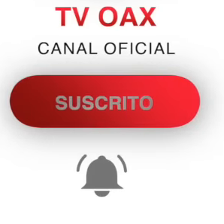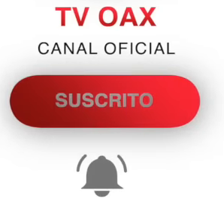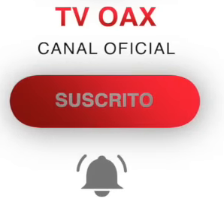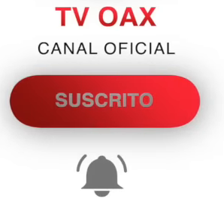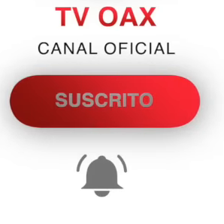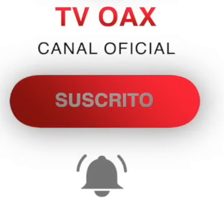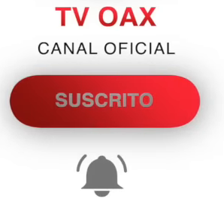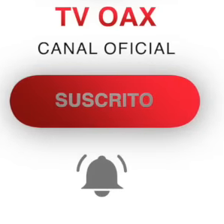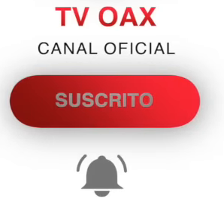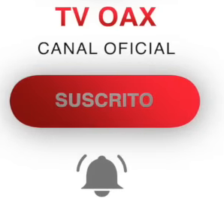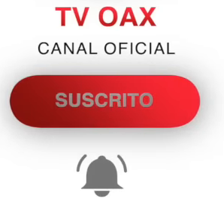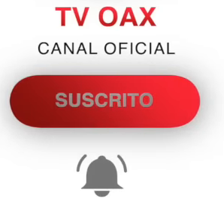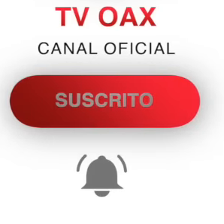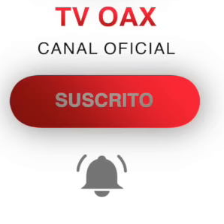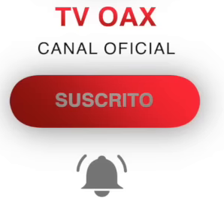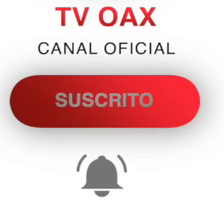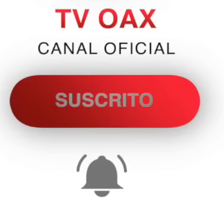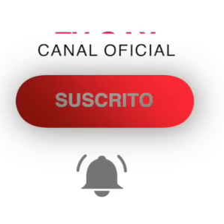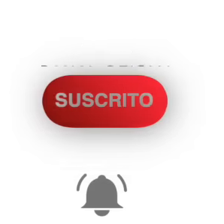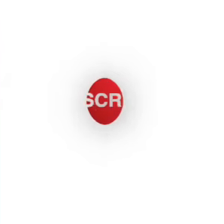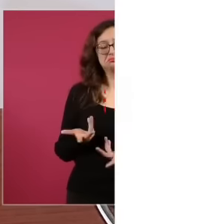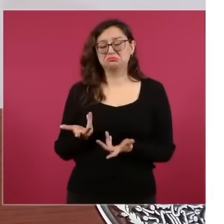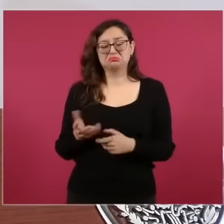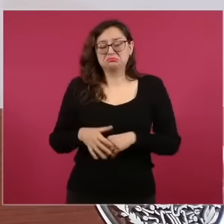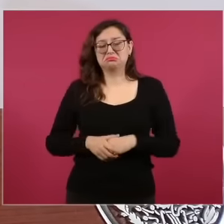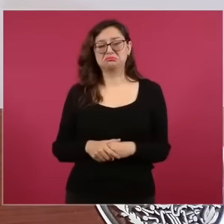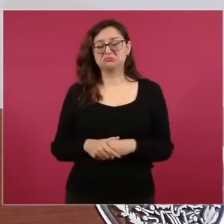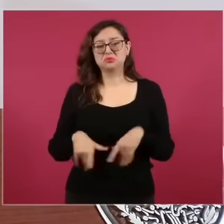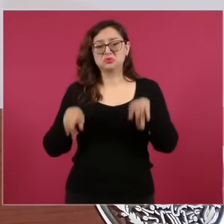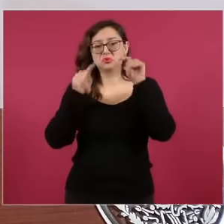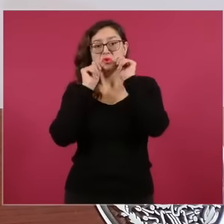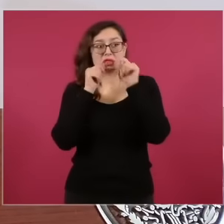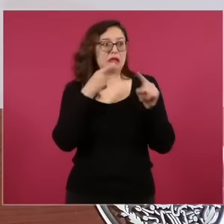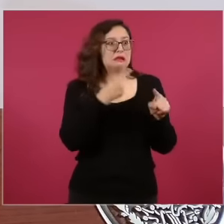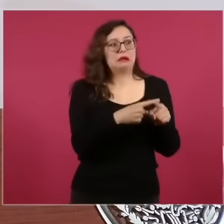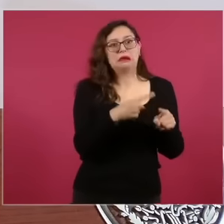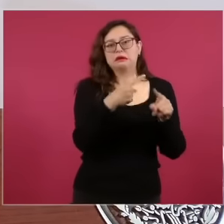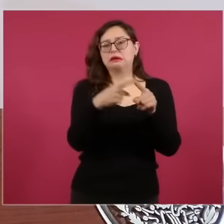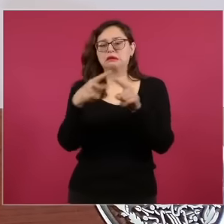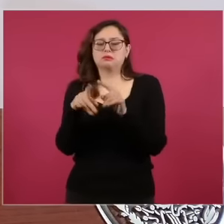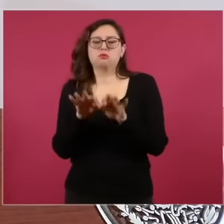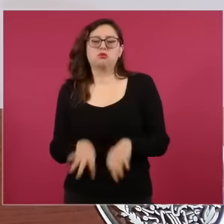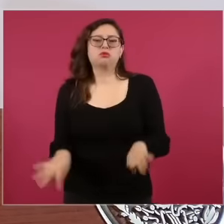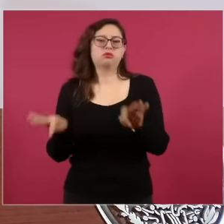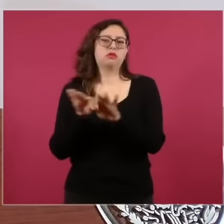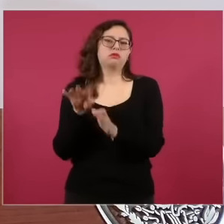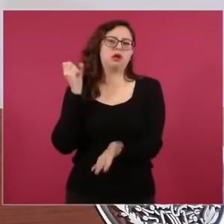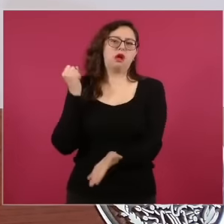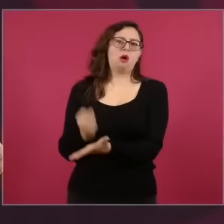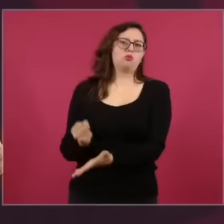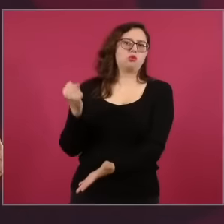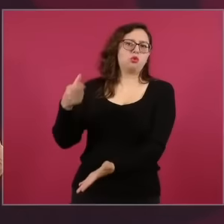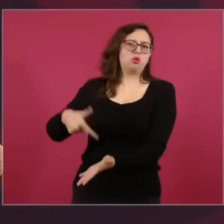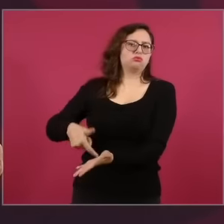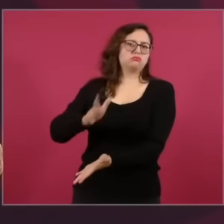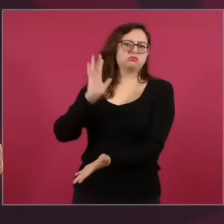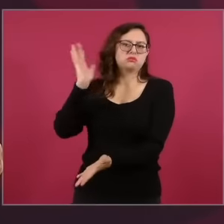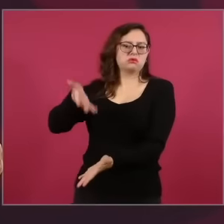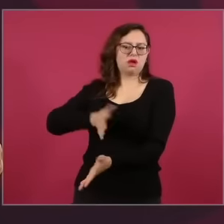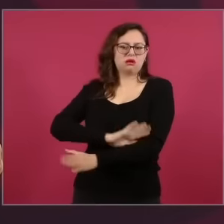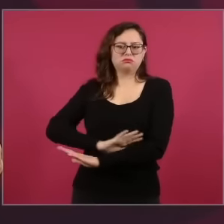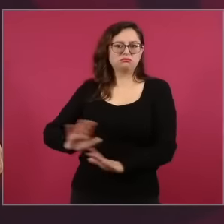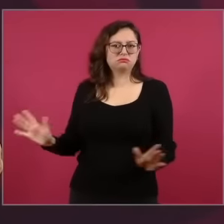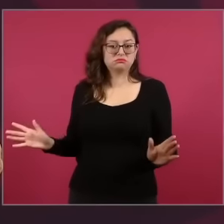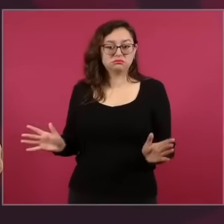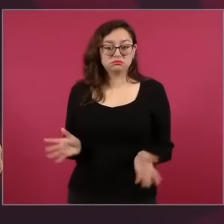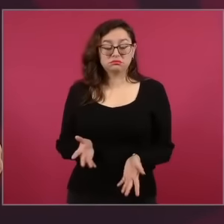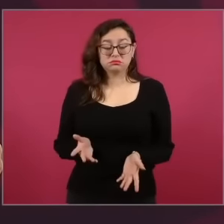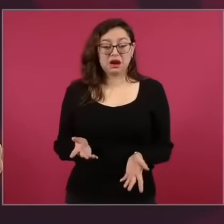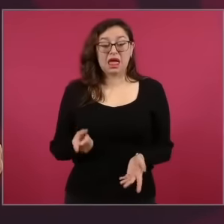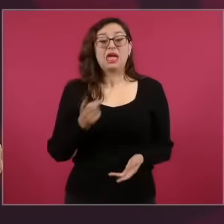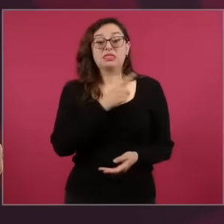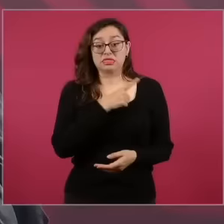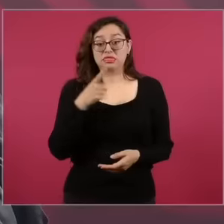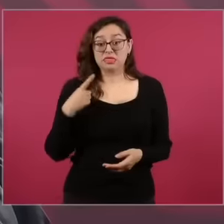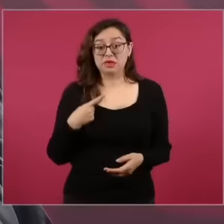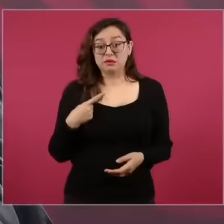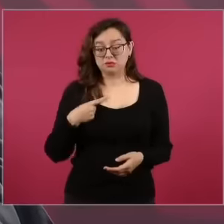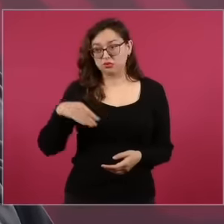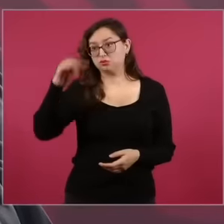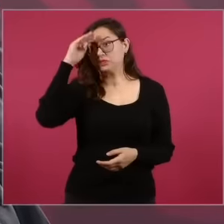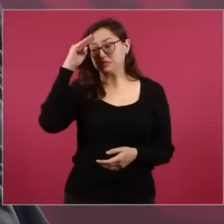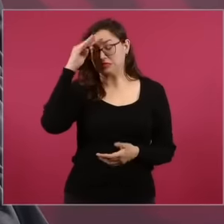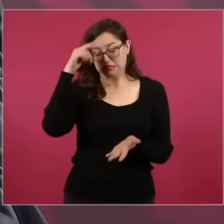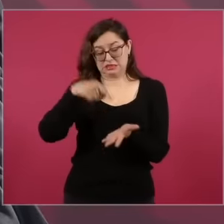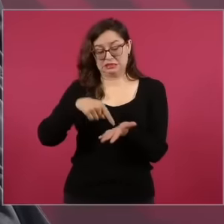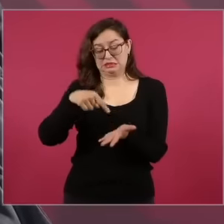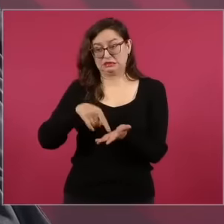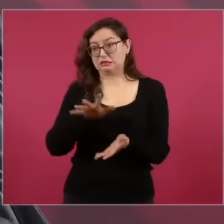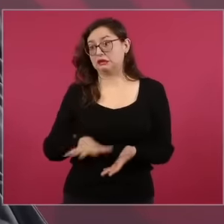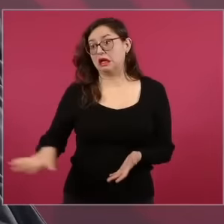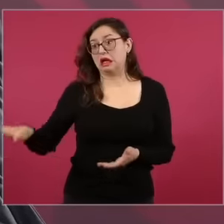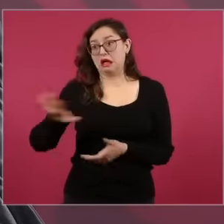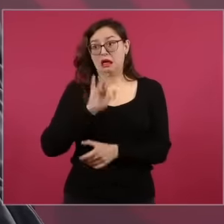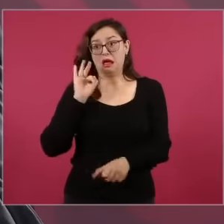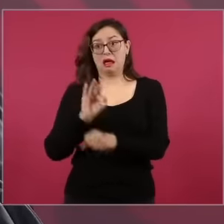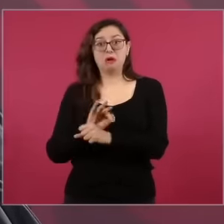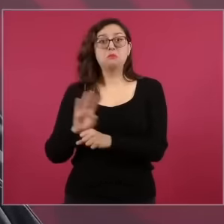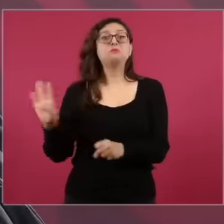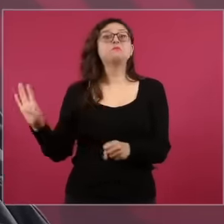Yes, it is important, but we also have to see the benefit that it will mean for